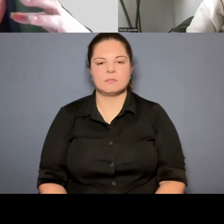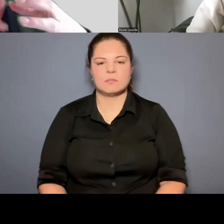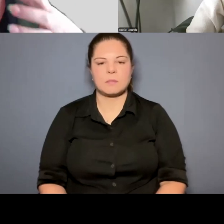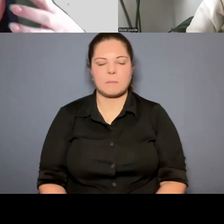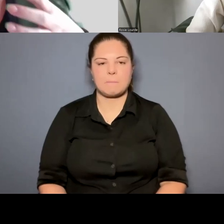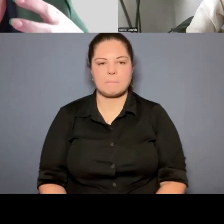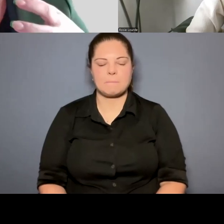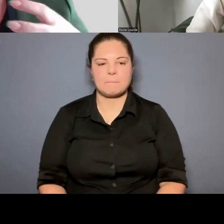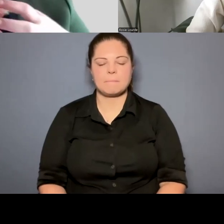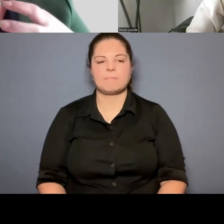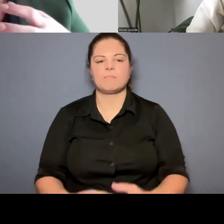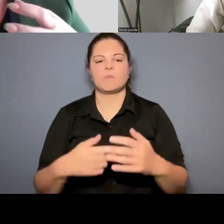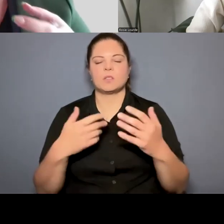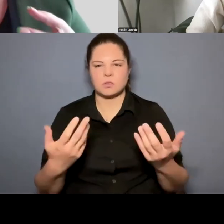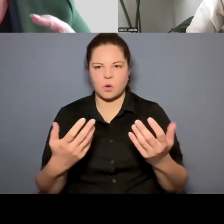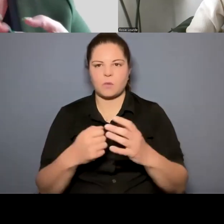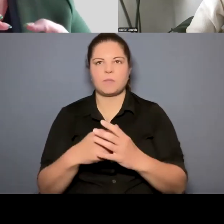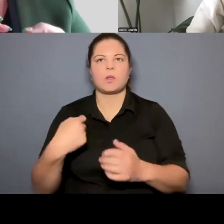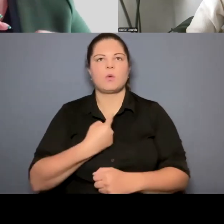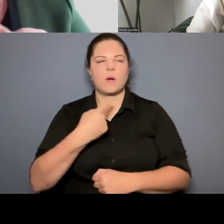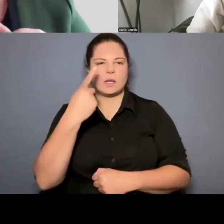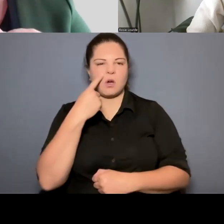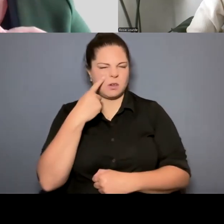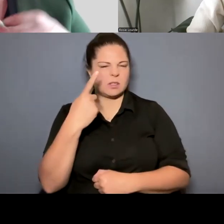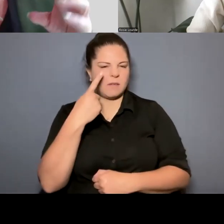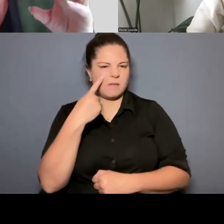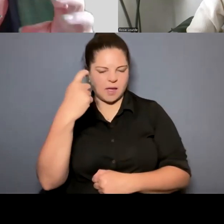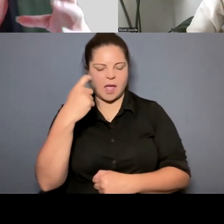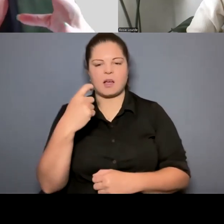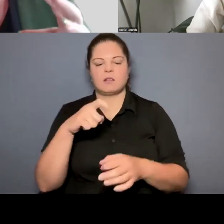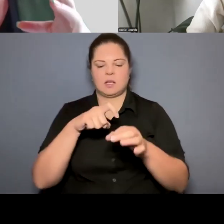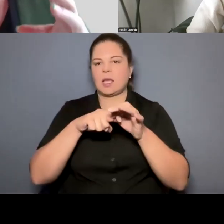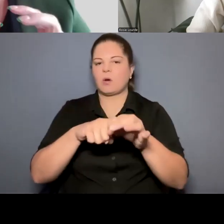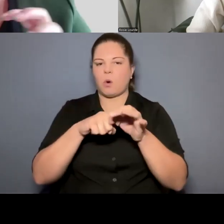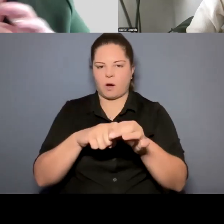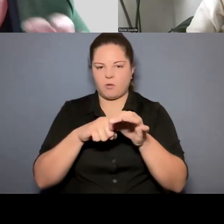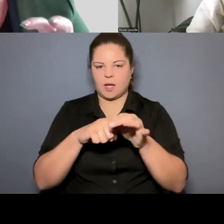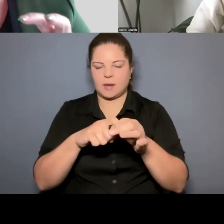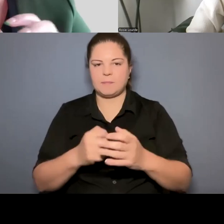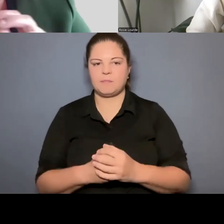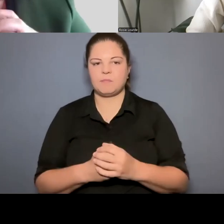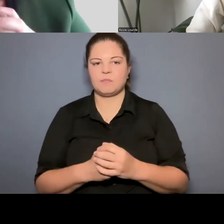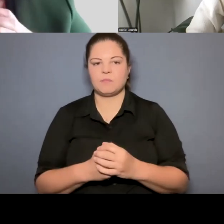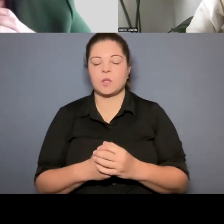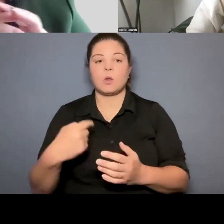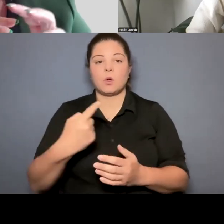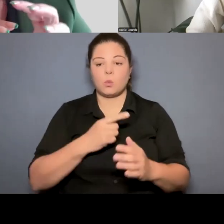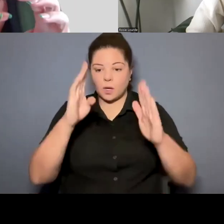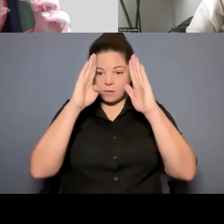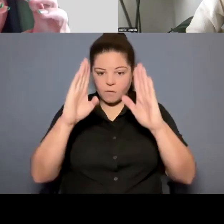of the things that we found, in the Inquiry, was when we ask, we did focus groups and asked them,